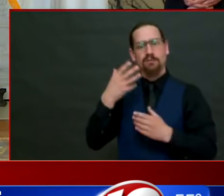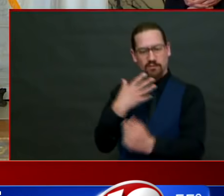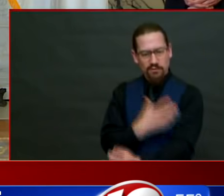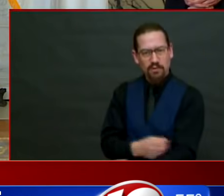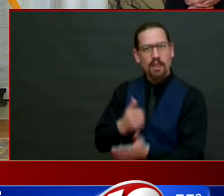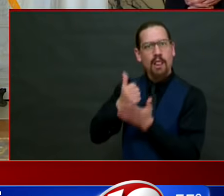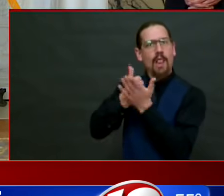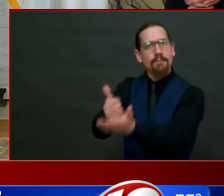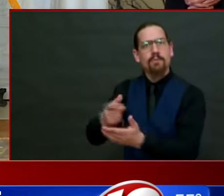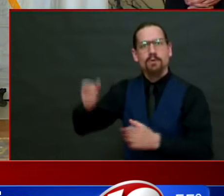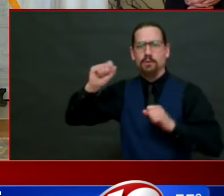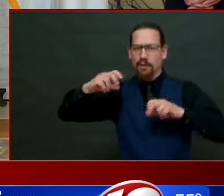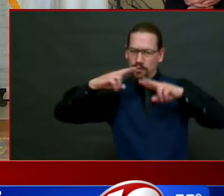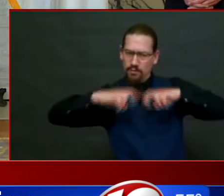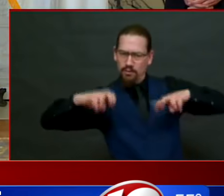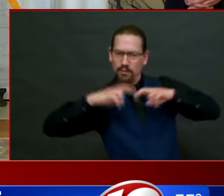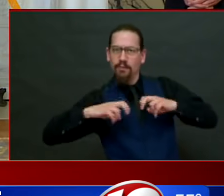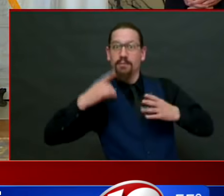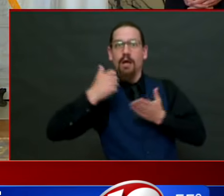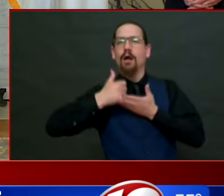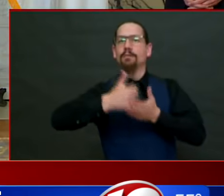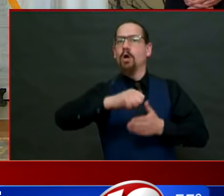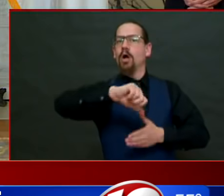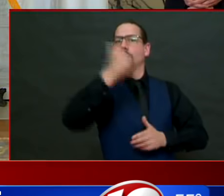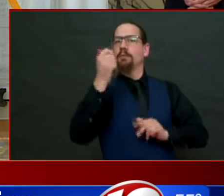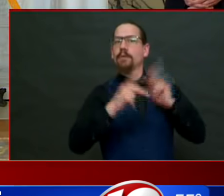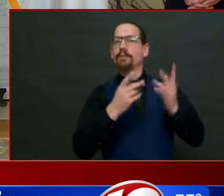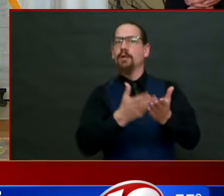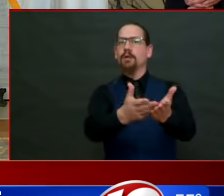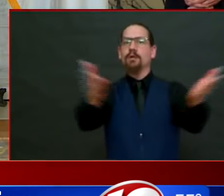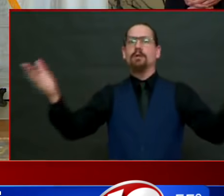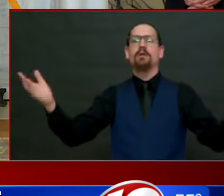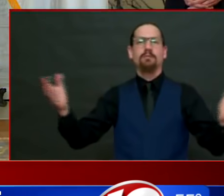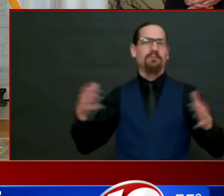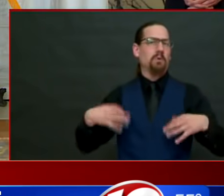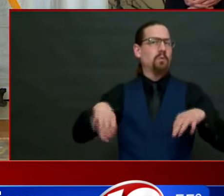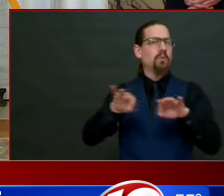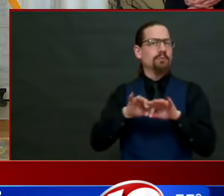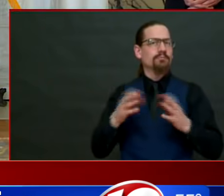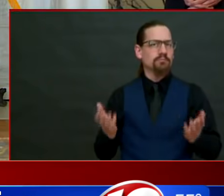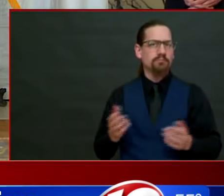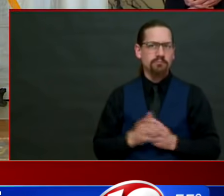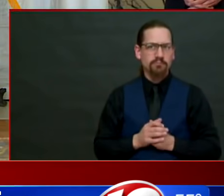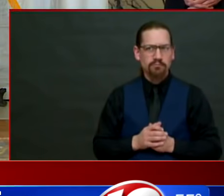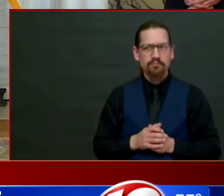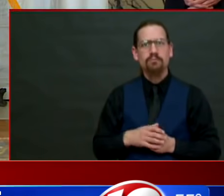FOR EVERYONE IN RHODE ISLAND. YOU WILL GET A